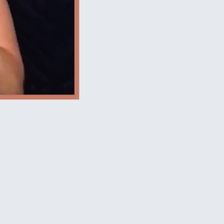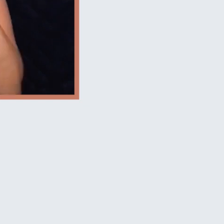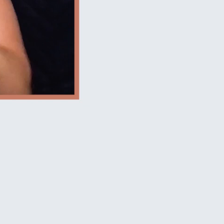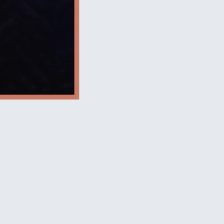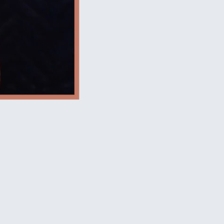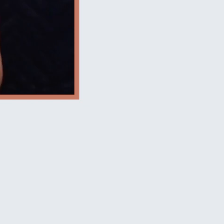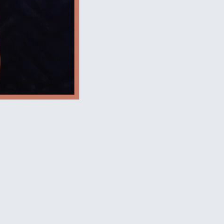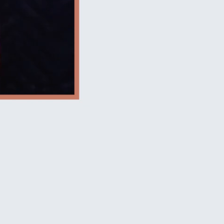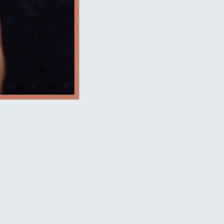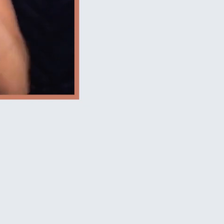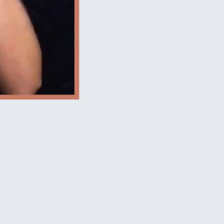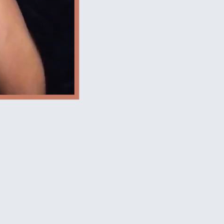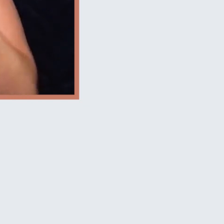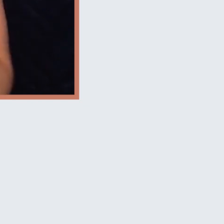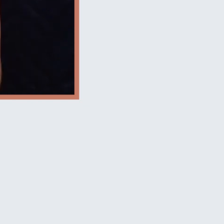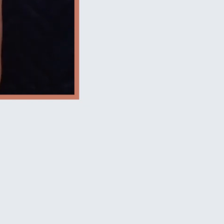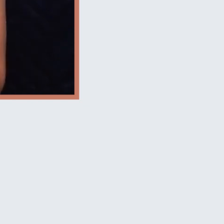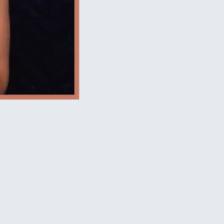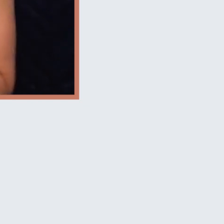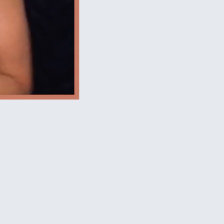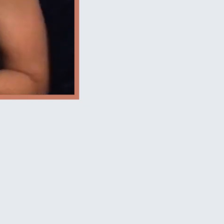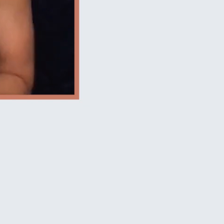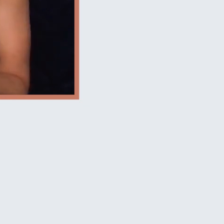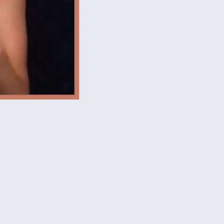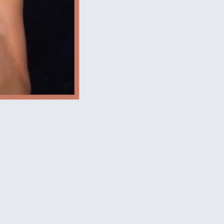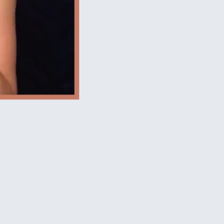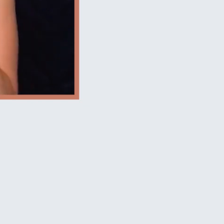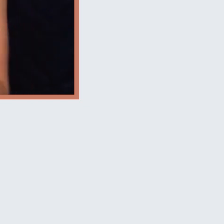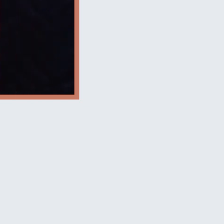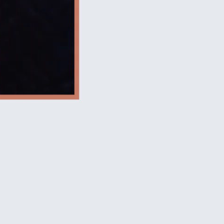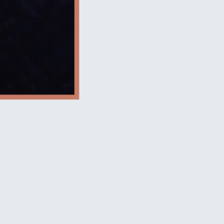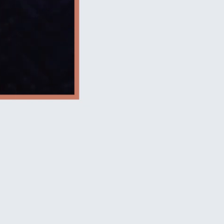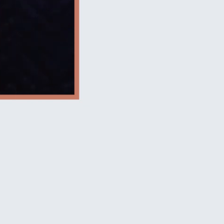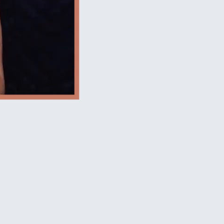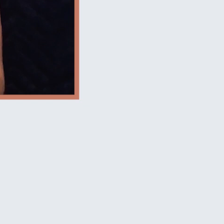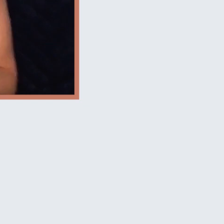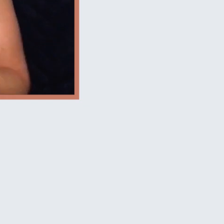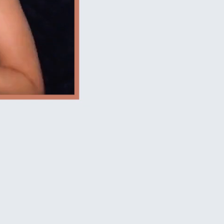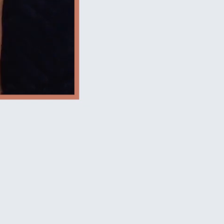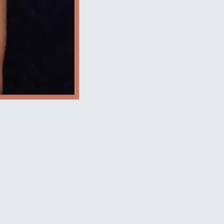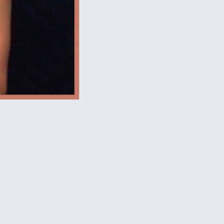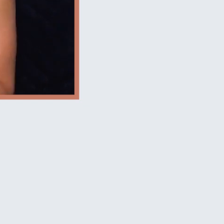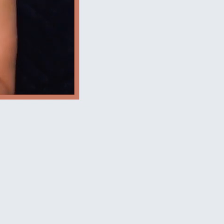of understanding what we need to do and what we have to continue to build and continue to educate,